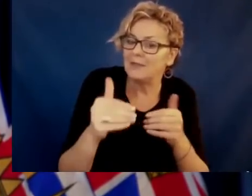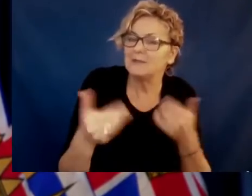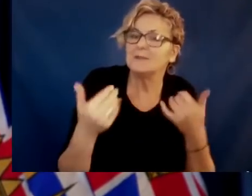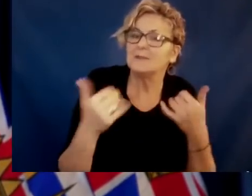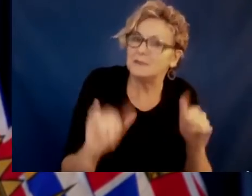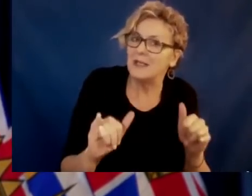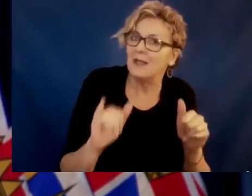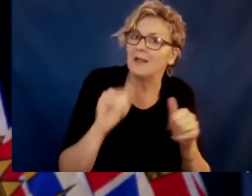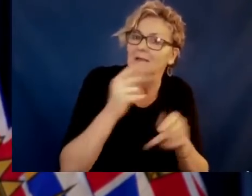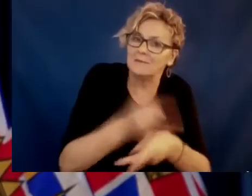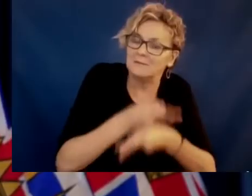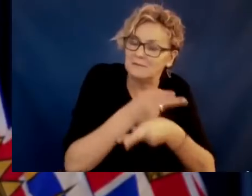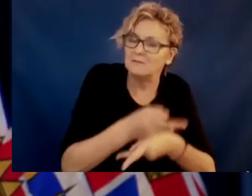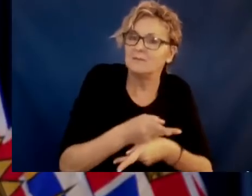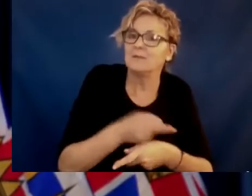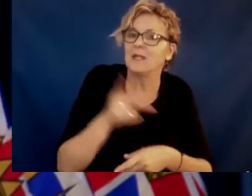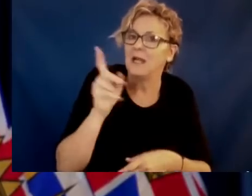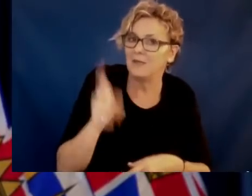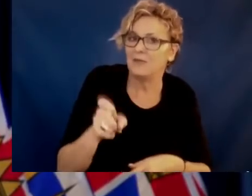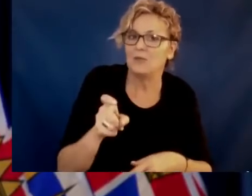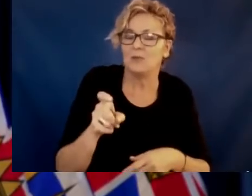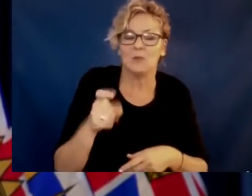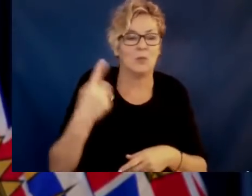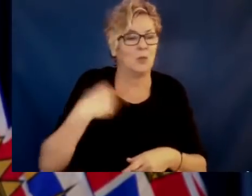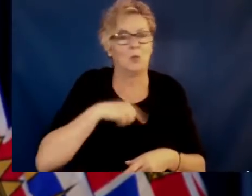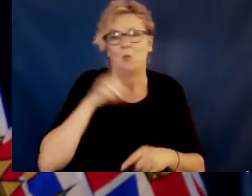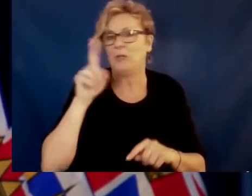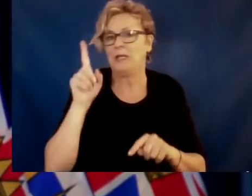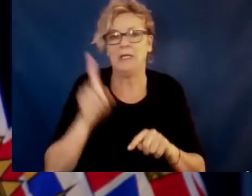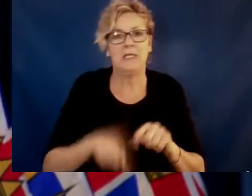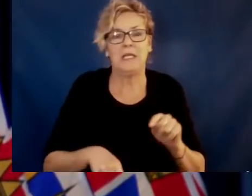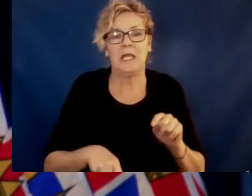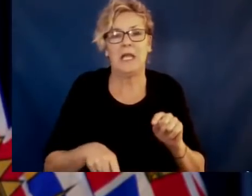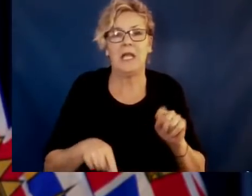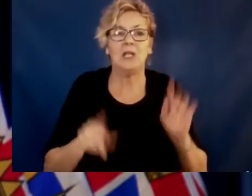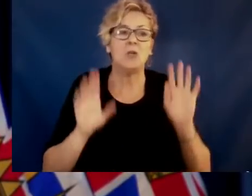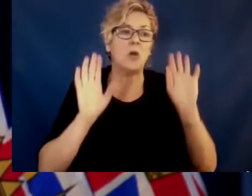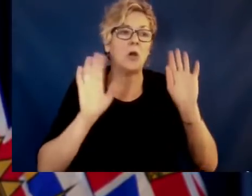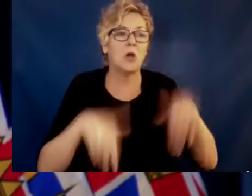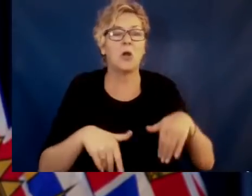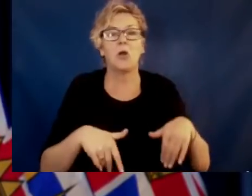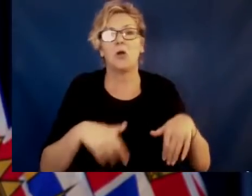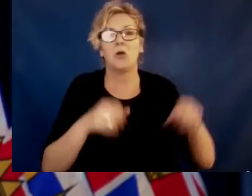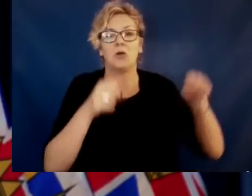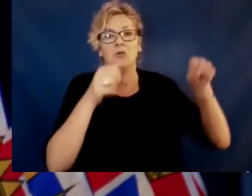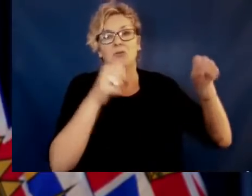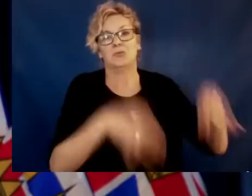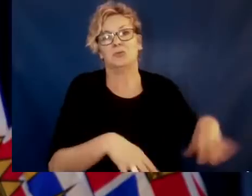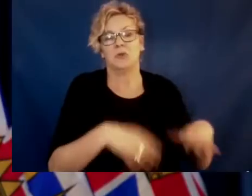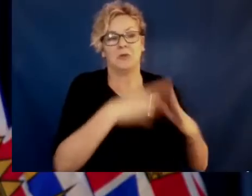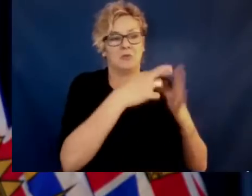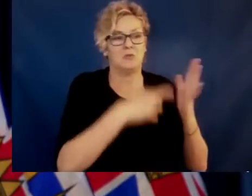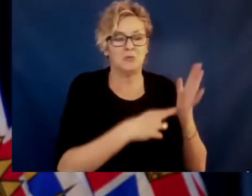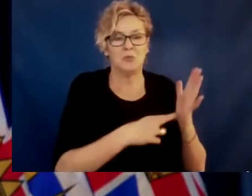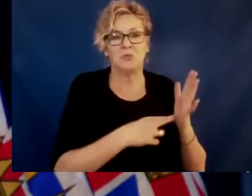we cannot let up when we know what's happening all around us. We know we have to maintain this balance,